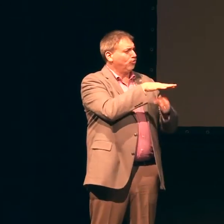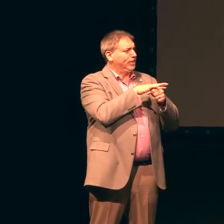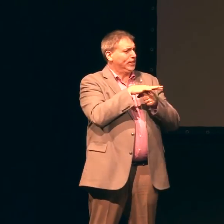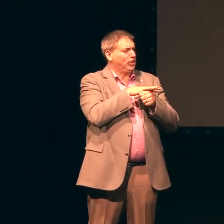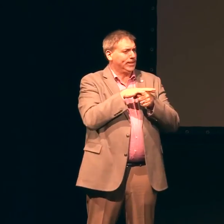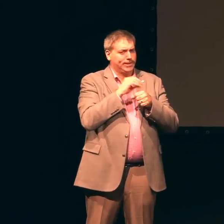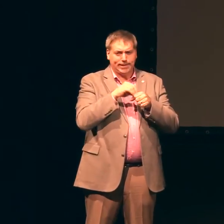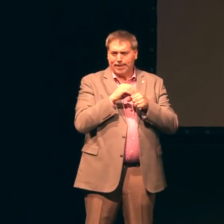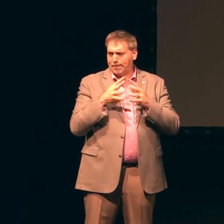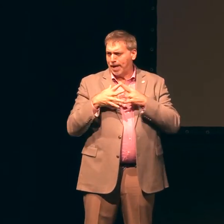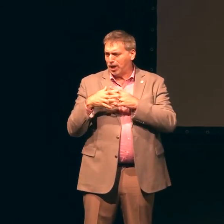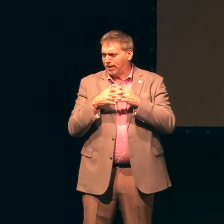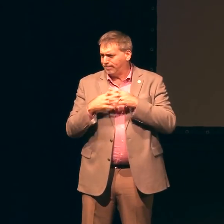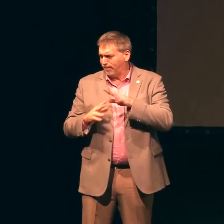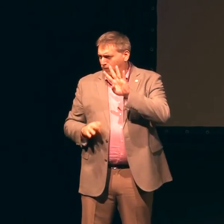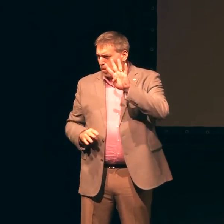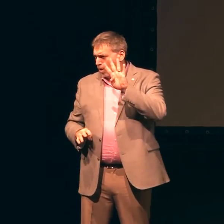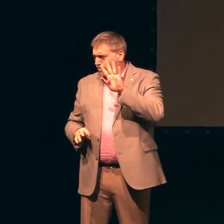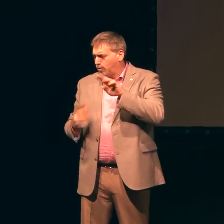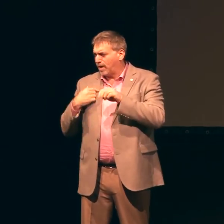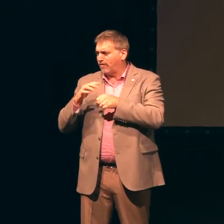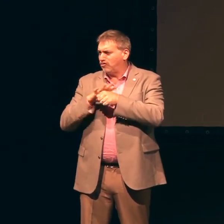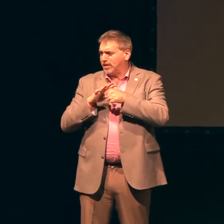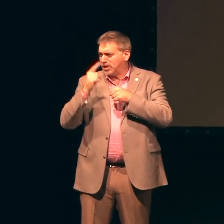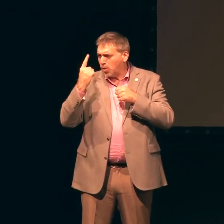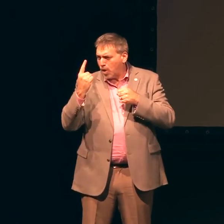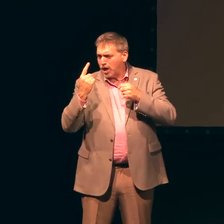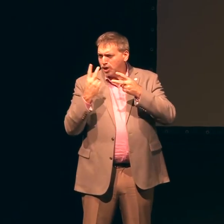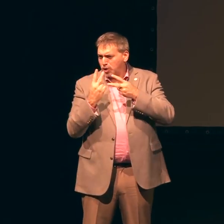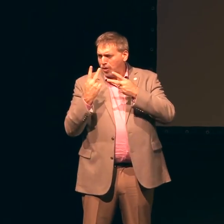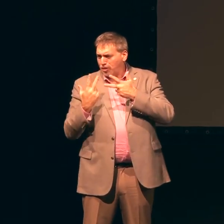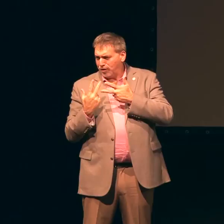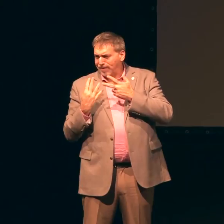four regions throughout the country. There is region